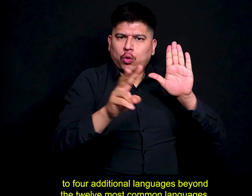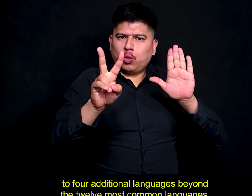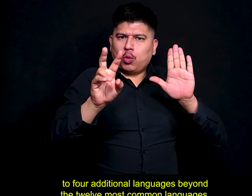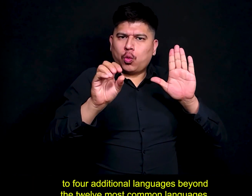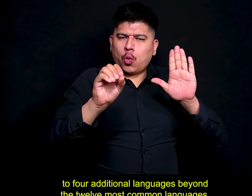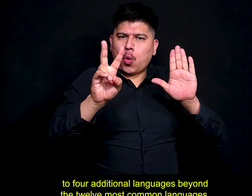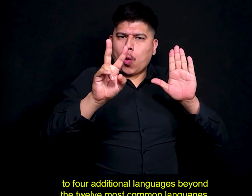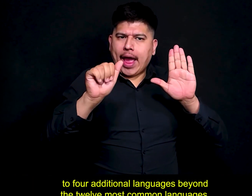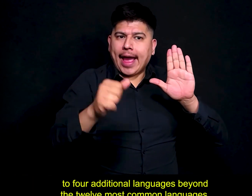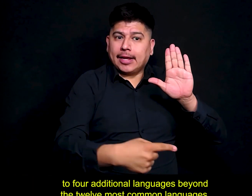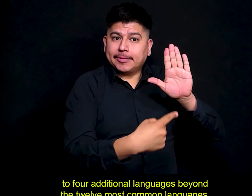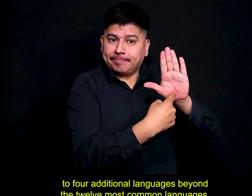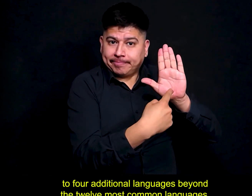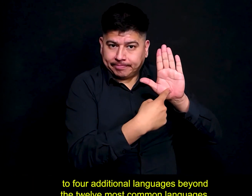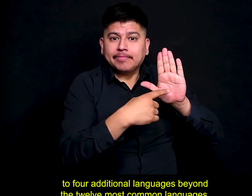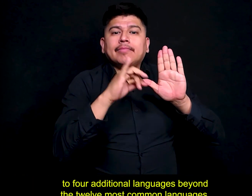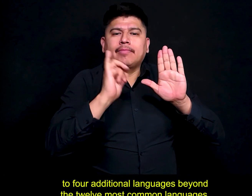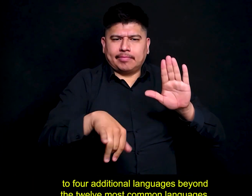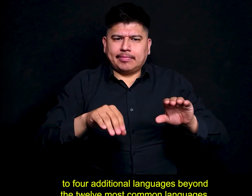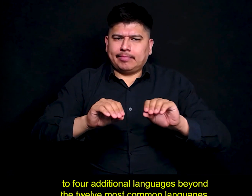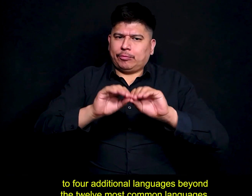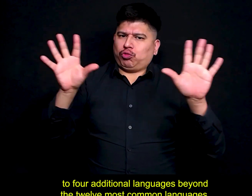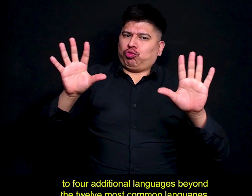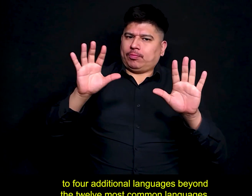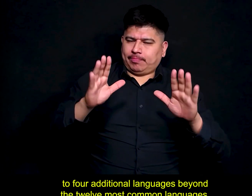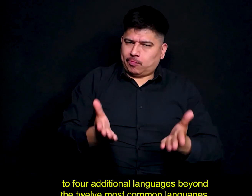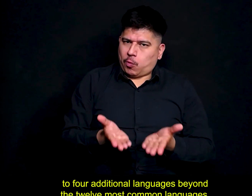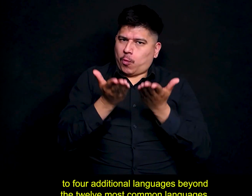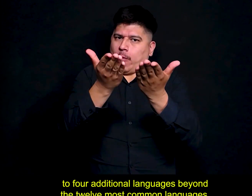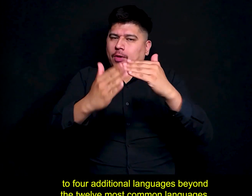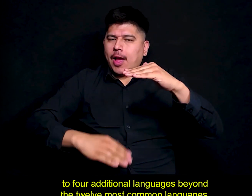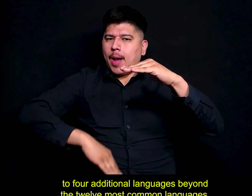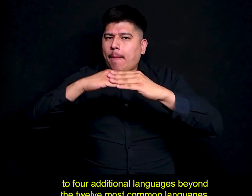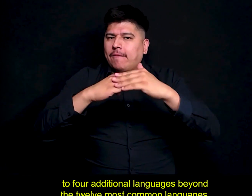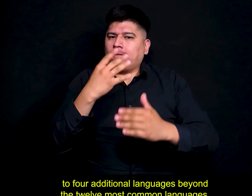to four additional languages beyond the twelve most common languages.